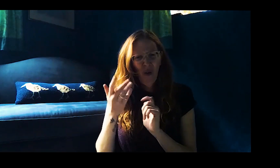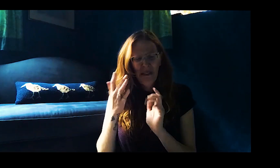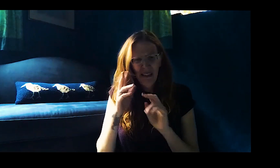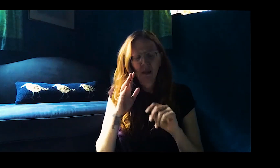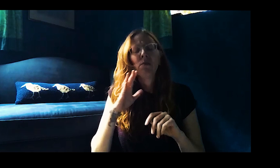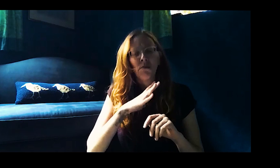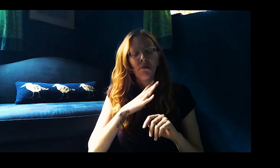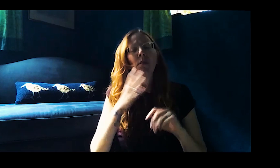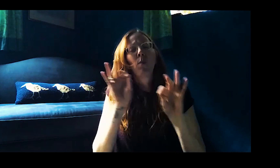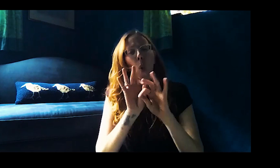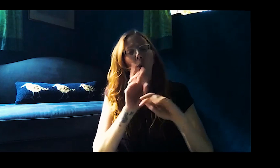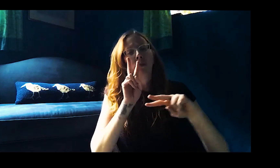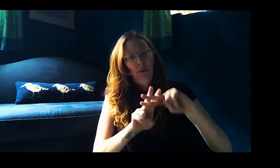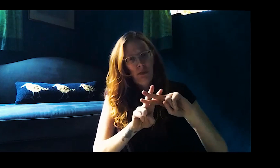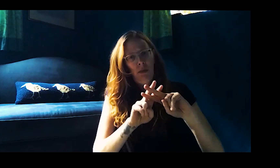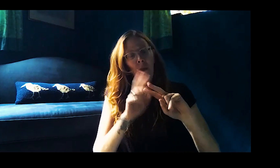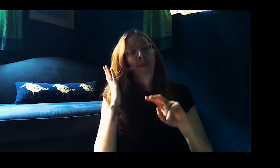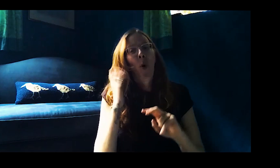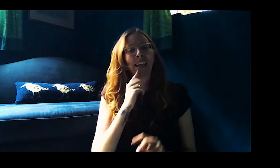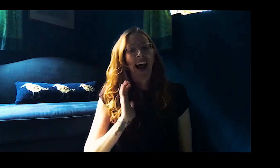this? And Claire and I talk to you, how can we involve people with this? And we decided